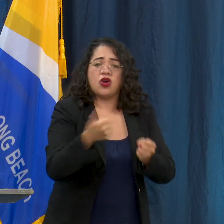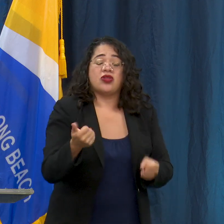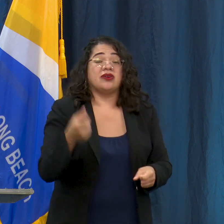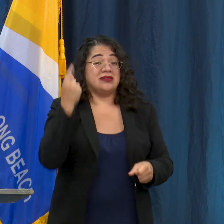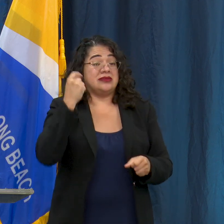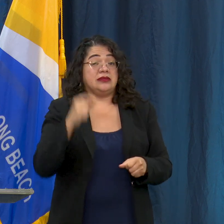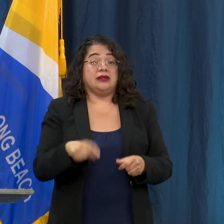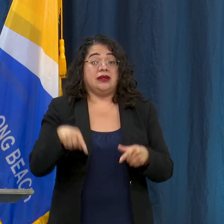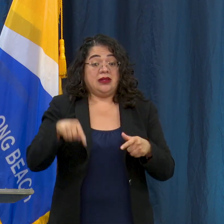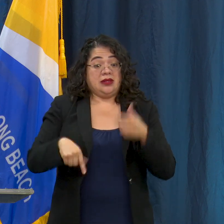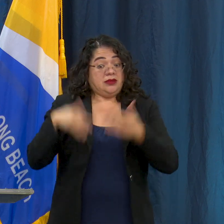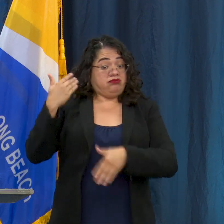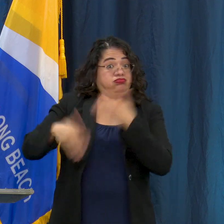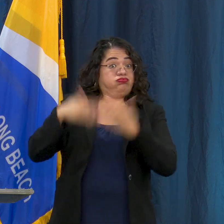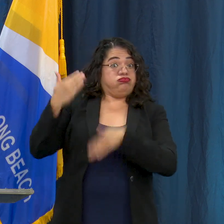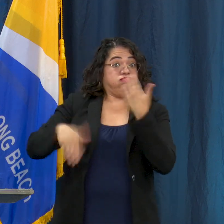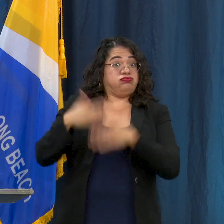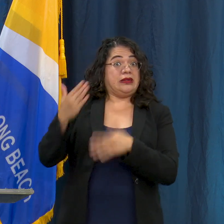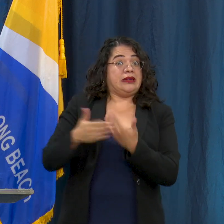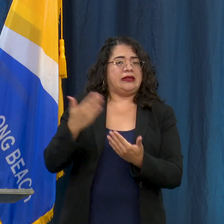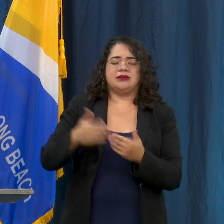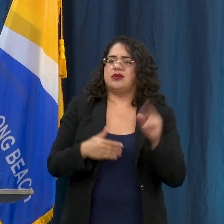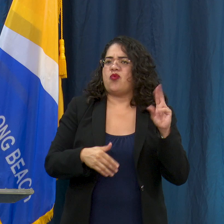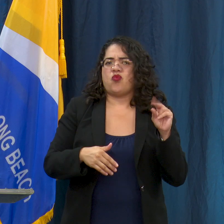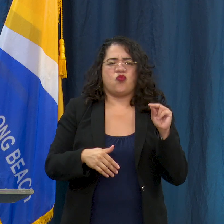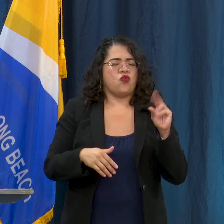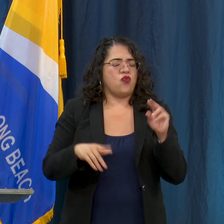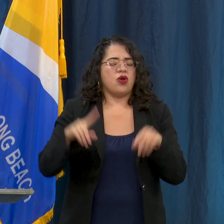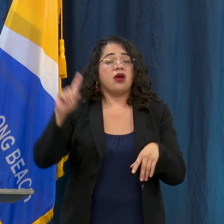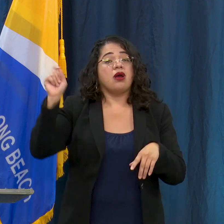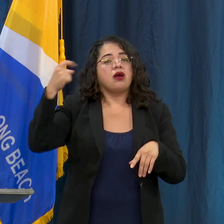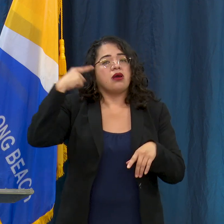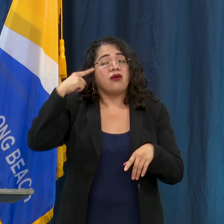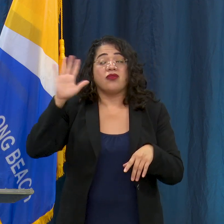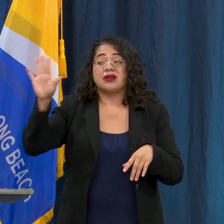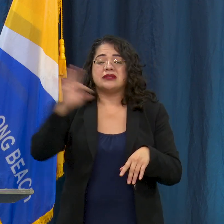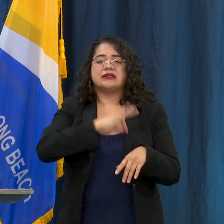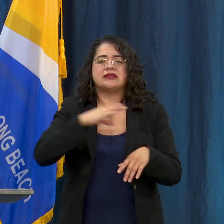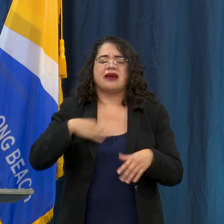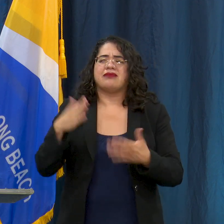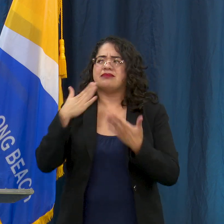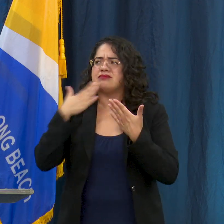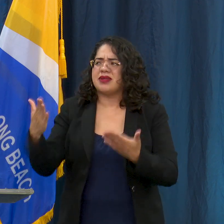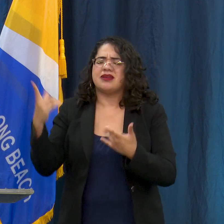but the Governor and his staff have been fantastic. In addition to the 40.5